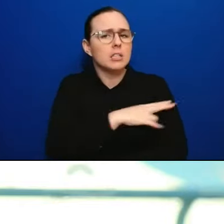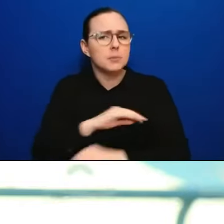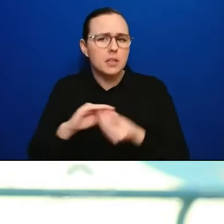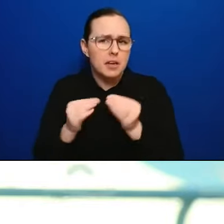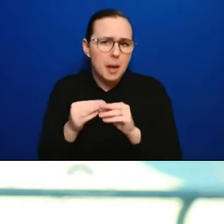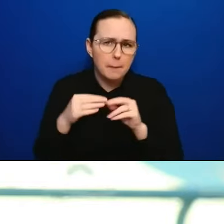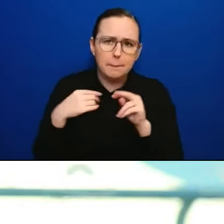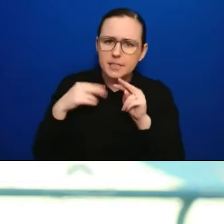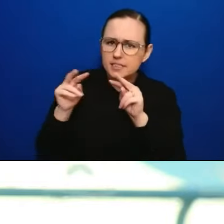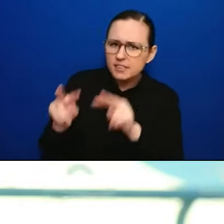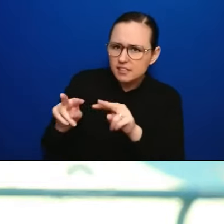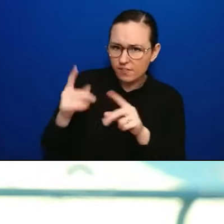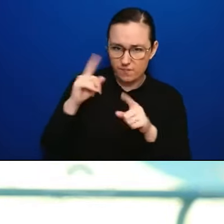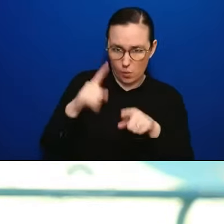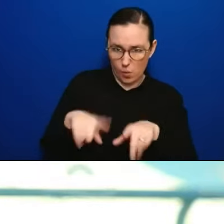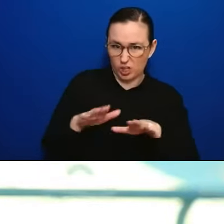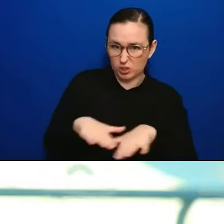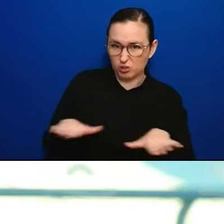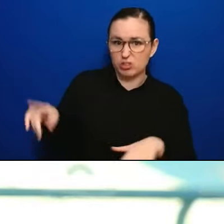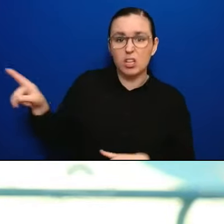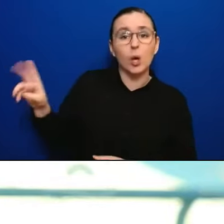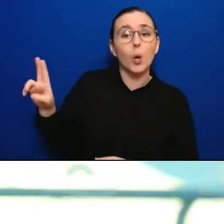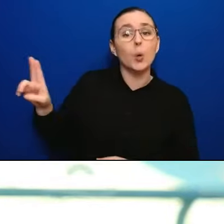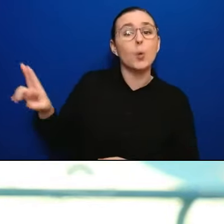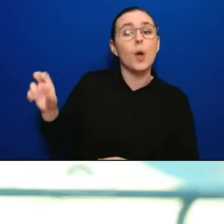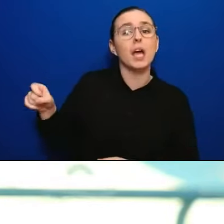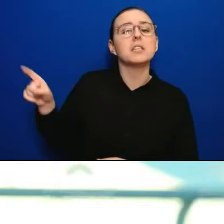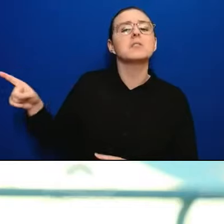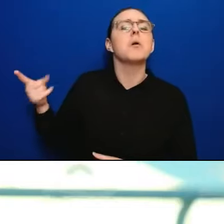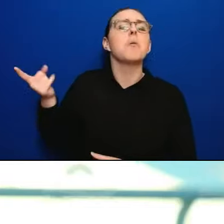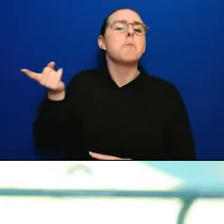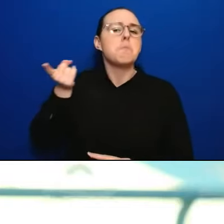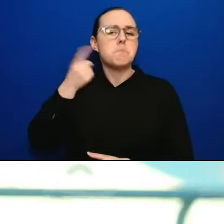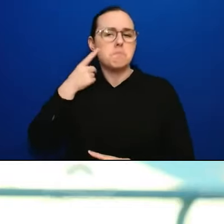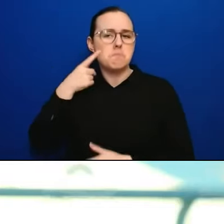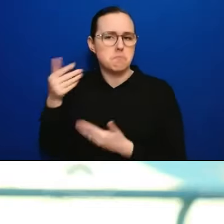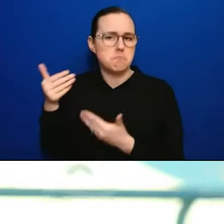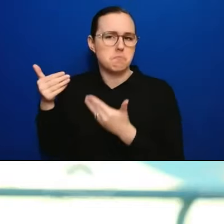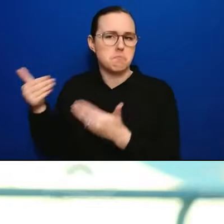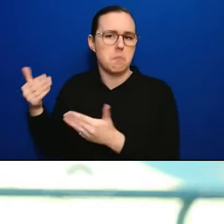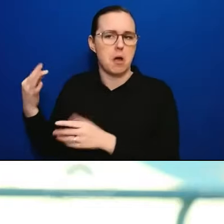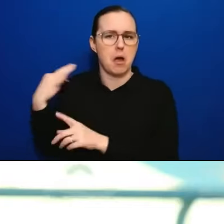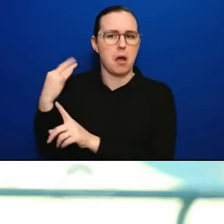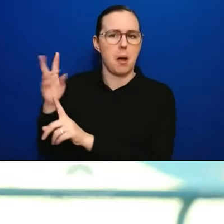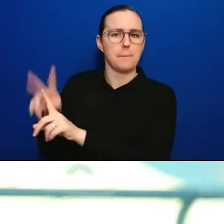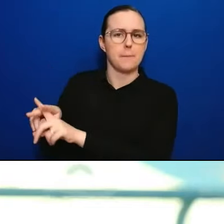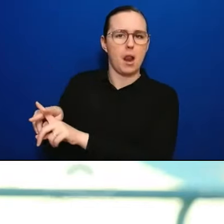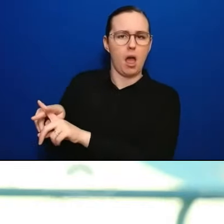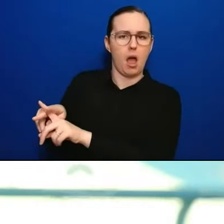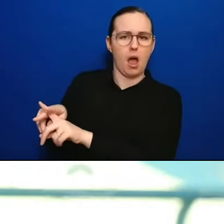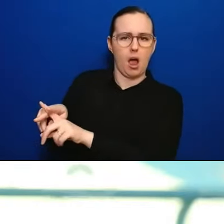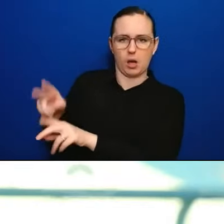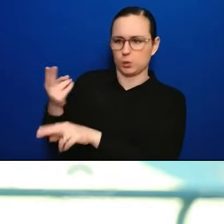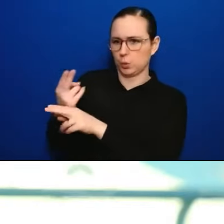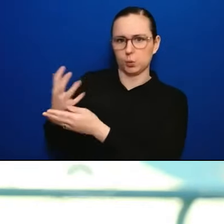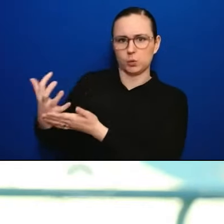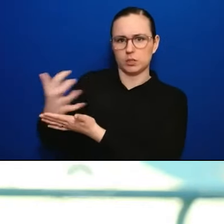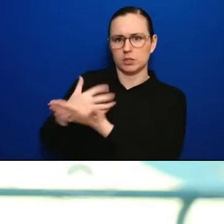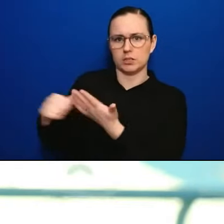are seeing, and the hospitalization rates in younger children in the U.S.,